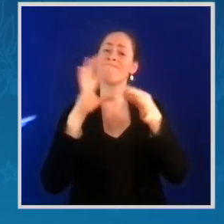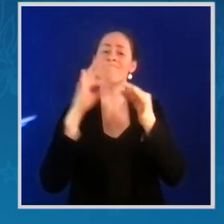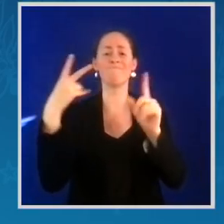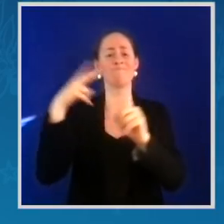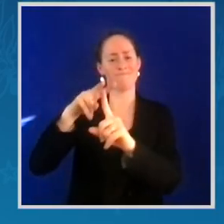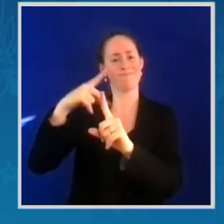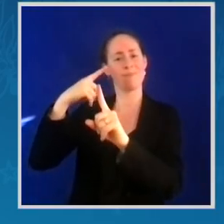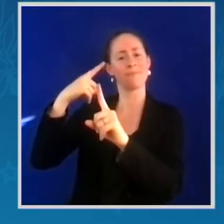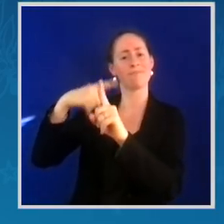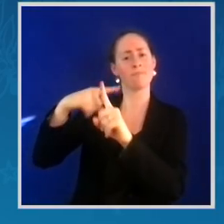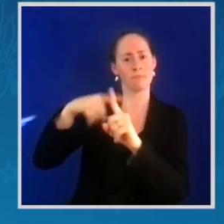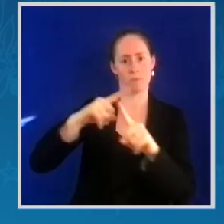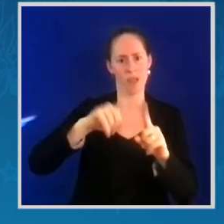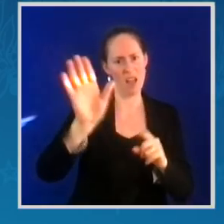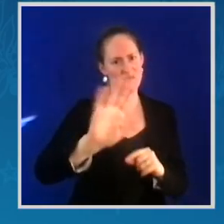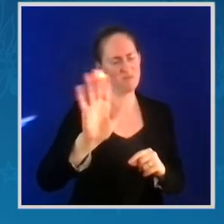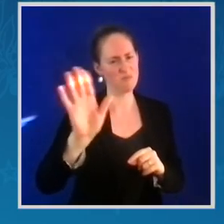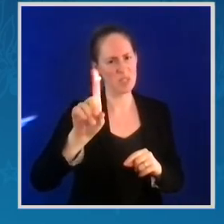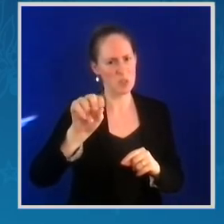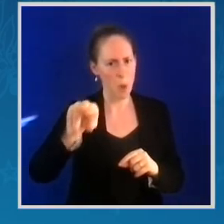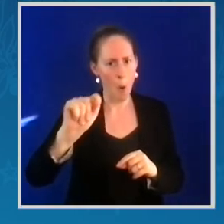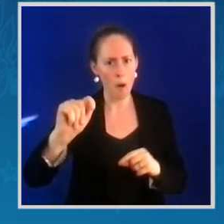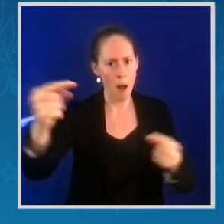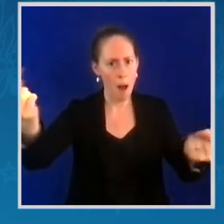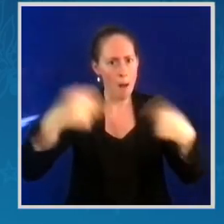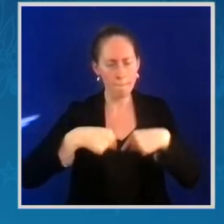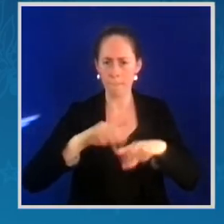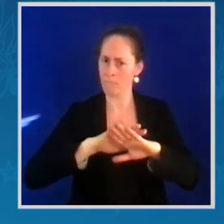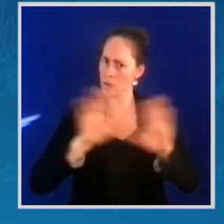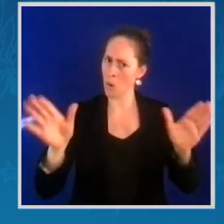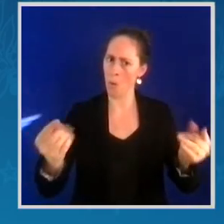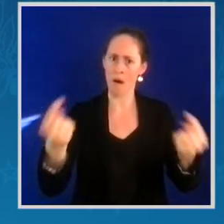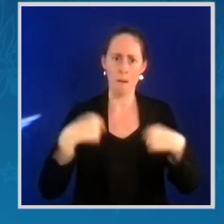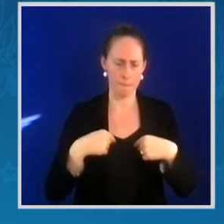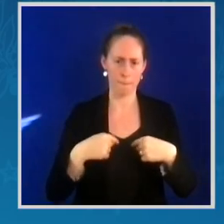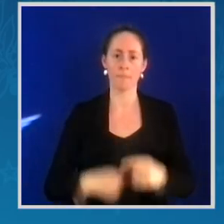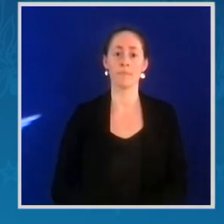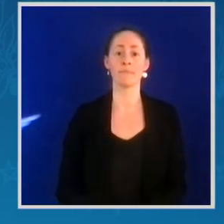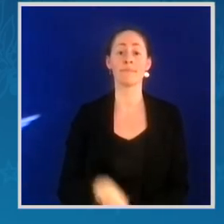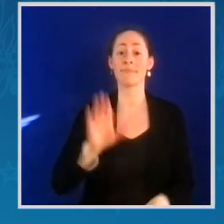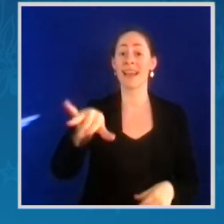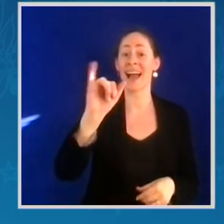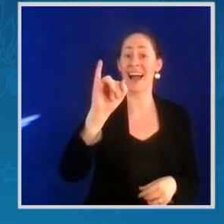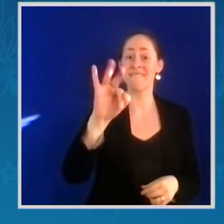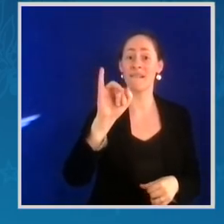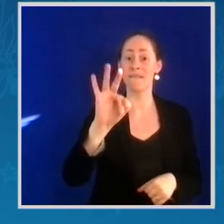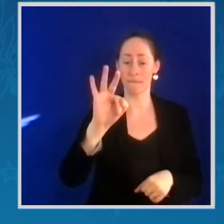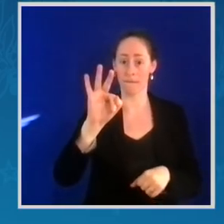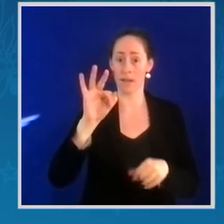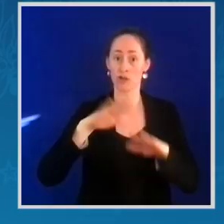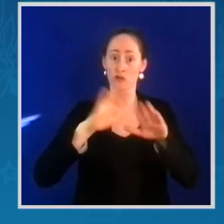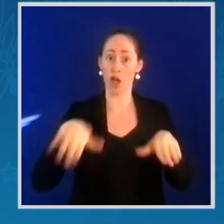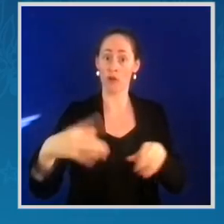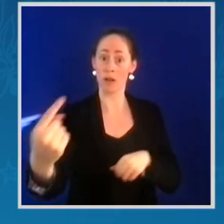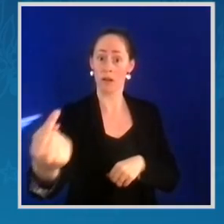and you warned that would be migrants would be turned away at the border. Why did you feel it was important to relay that message